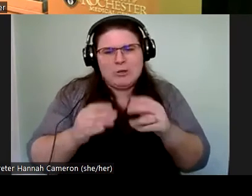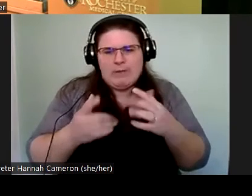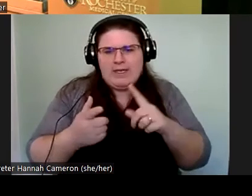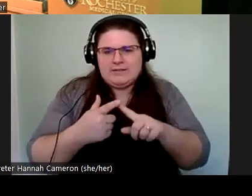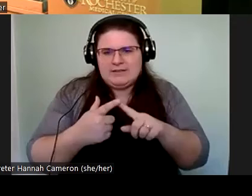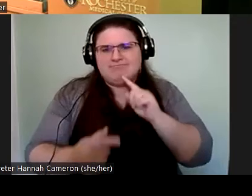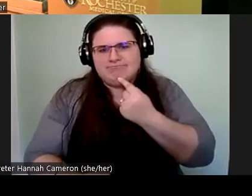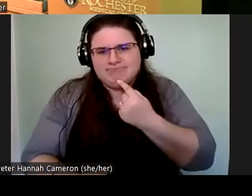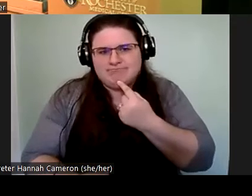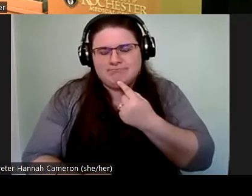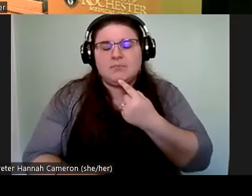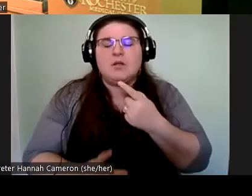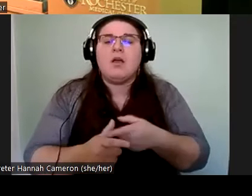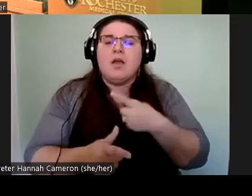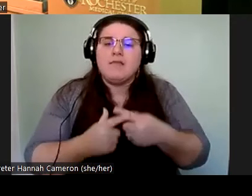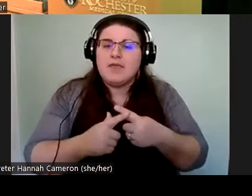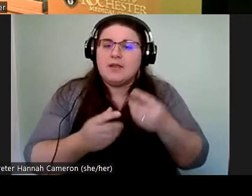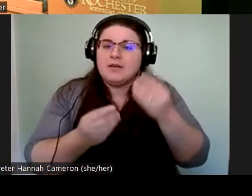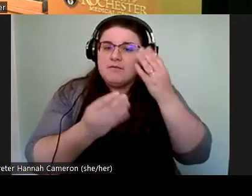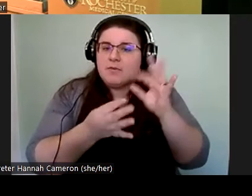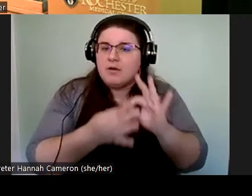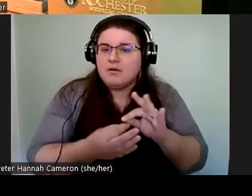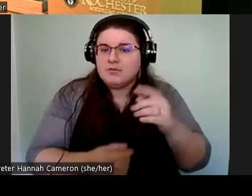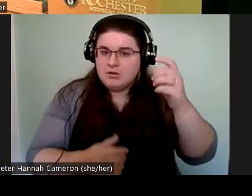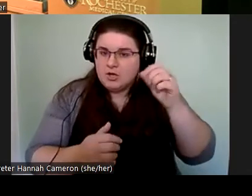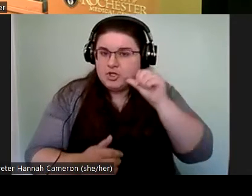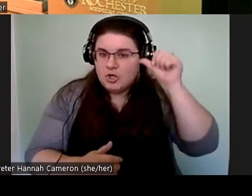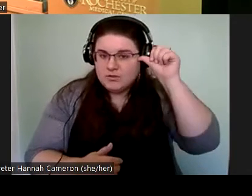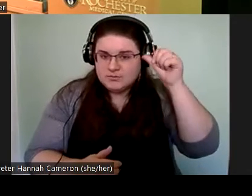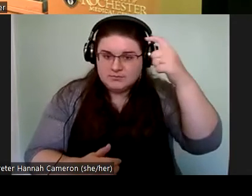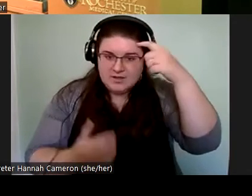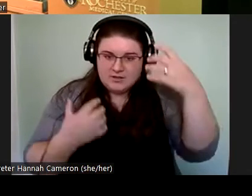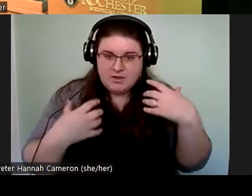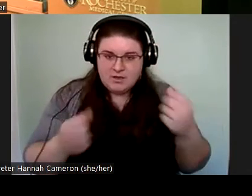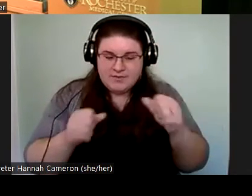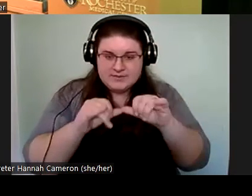health system I also want to encourage you to connect them to NAMI so Nami is of course